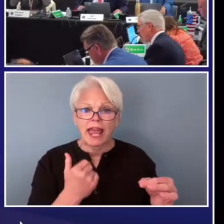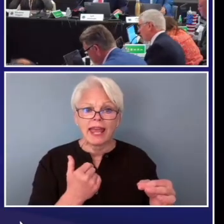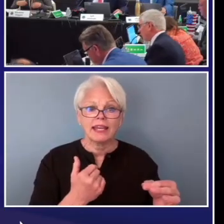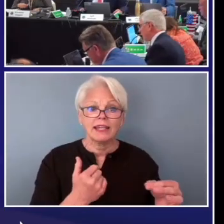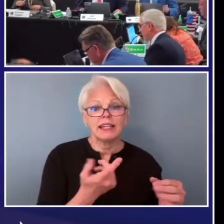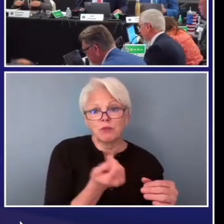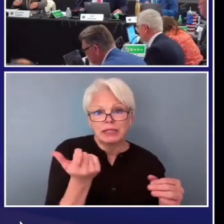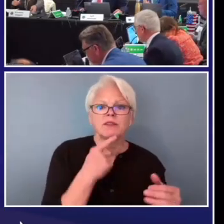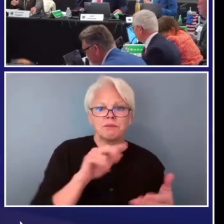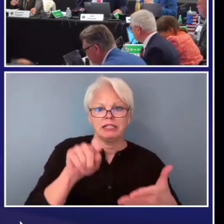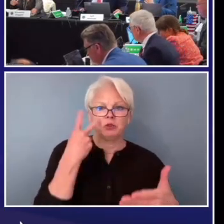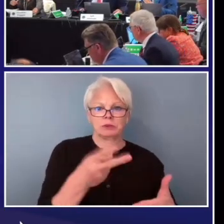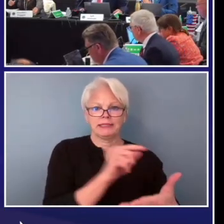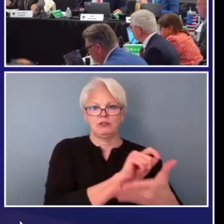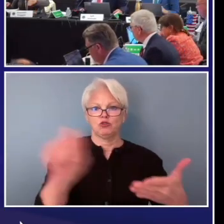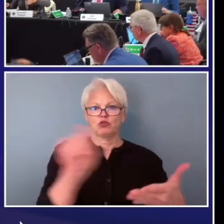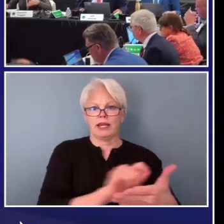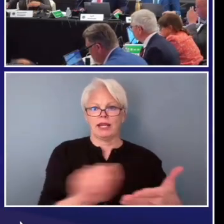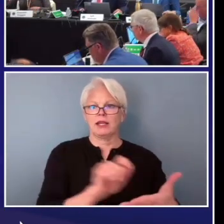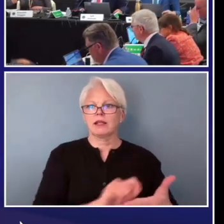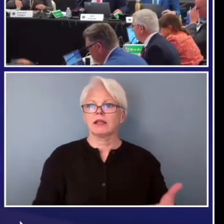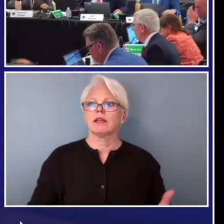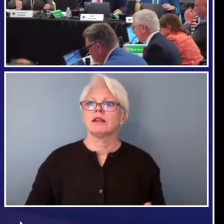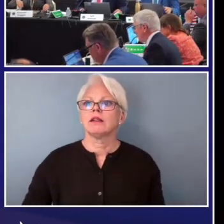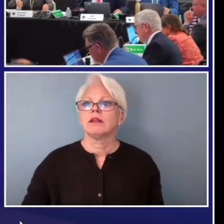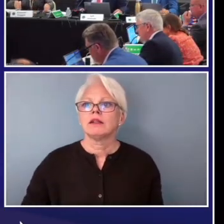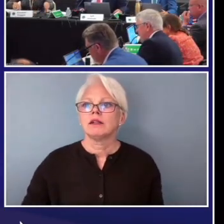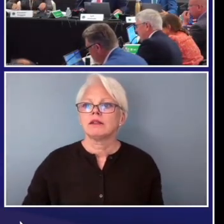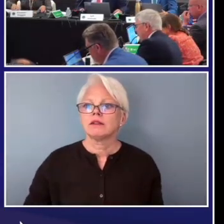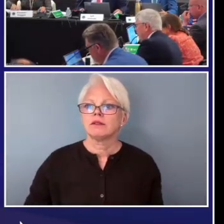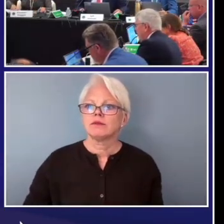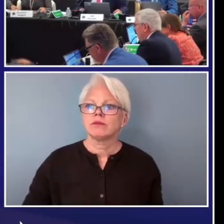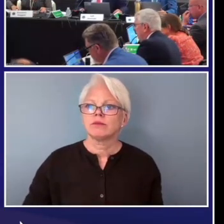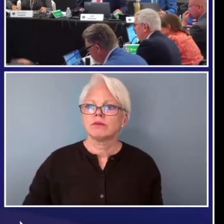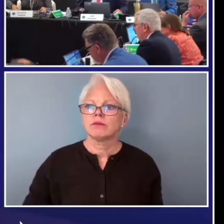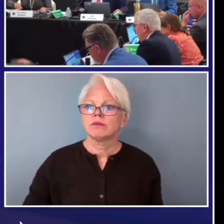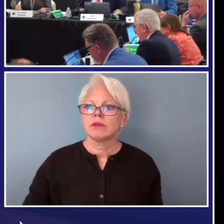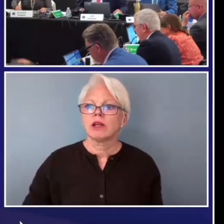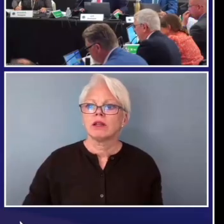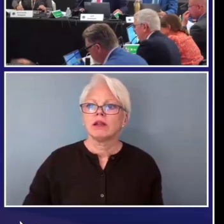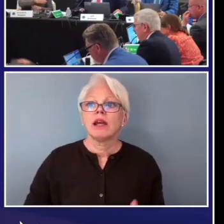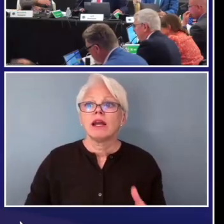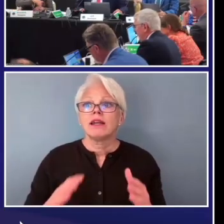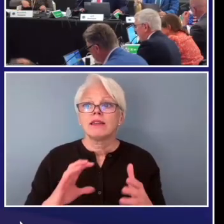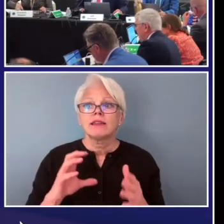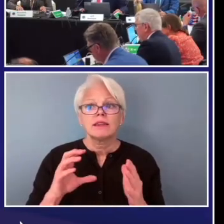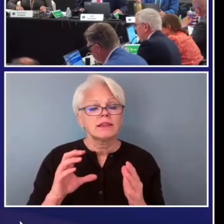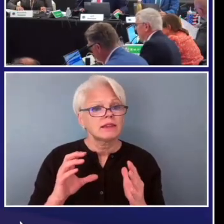And the sections that are not being deleted are symbolized by 5 asterisks.